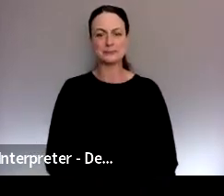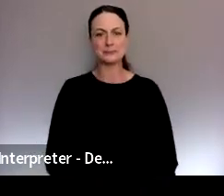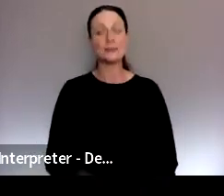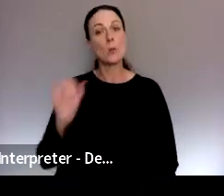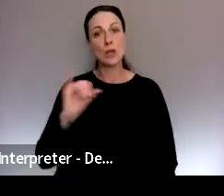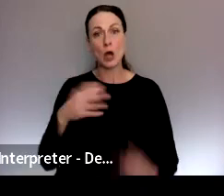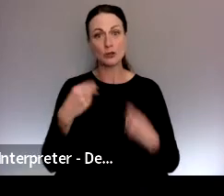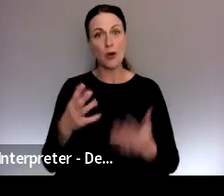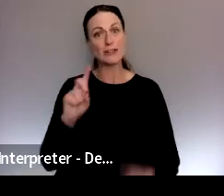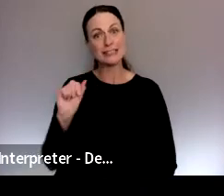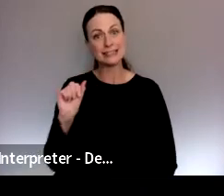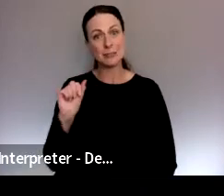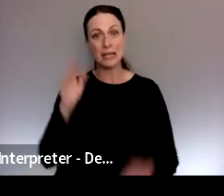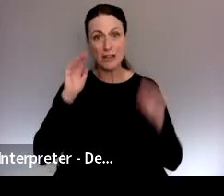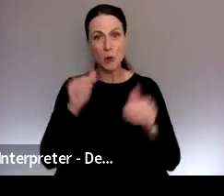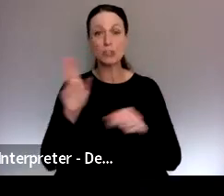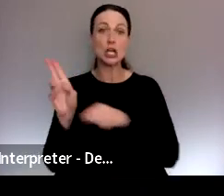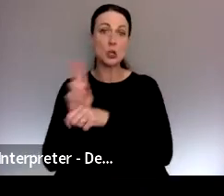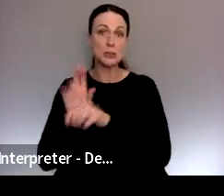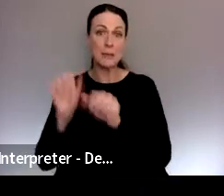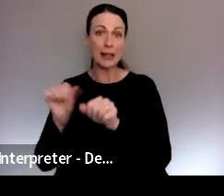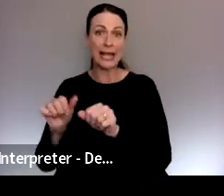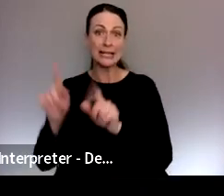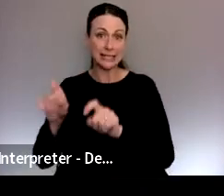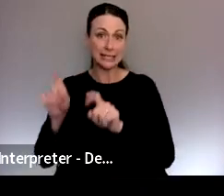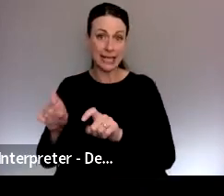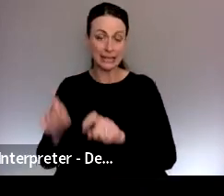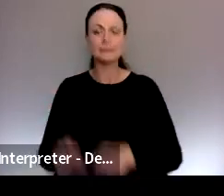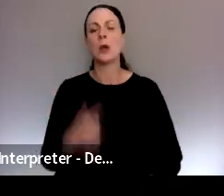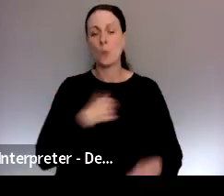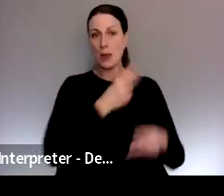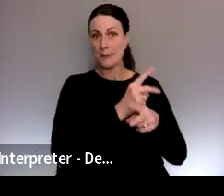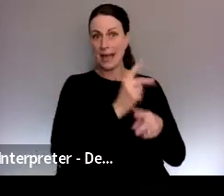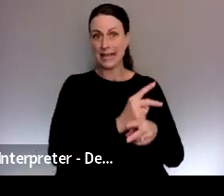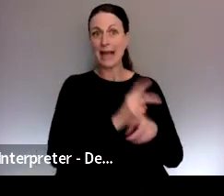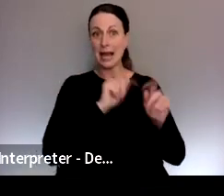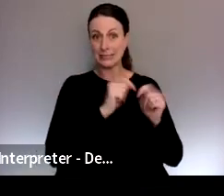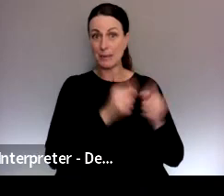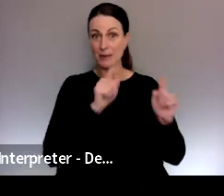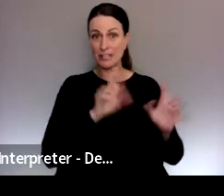We also offer disability-focused usability testing. We maintain a team of testers